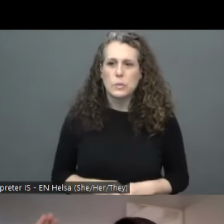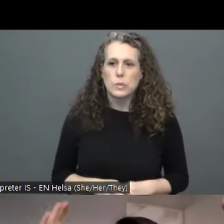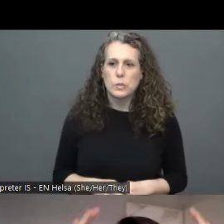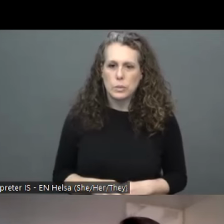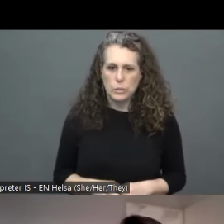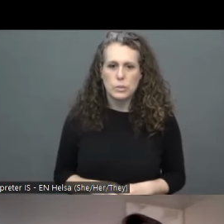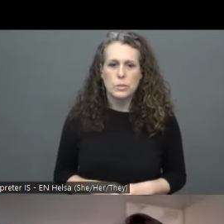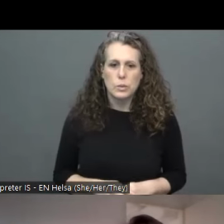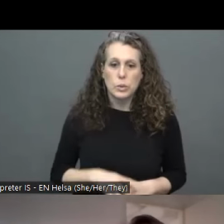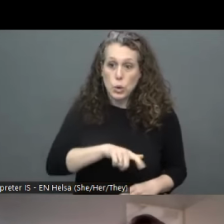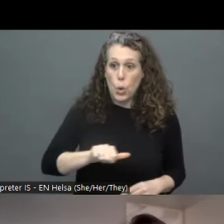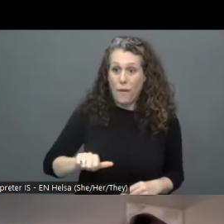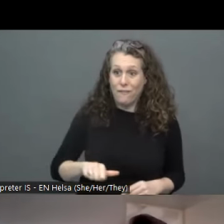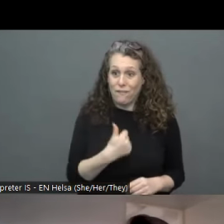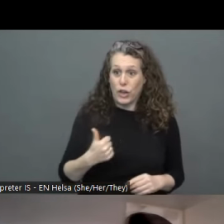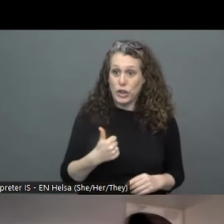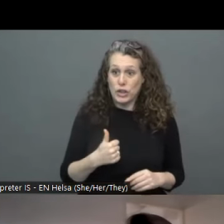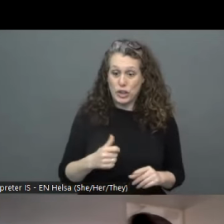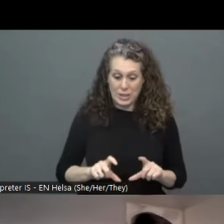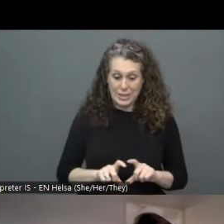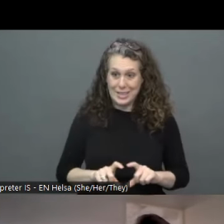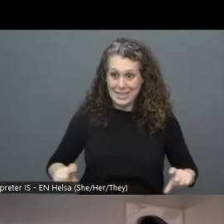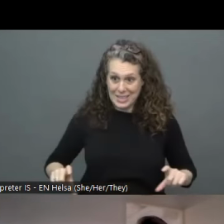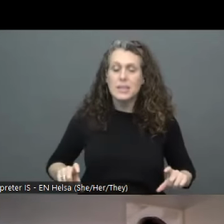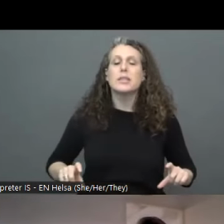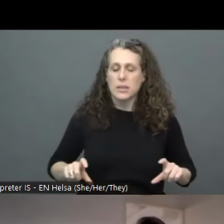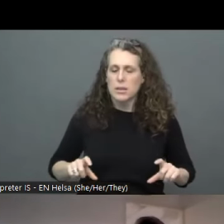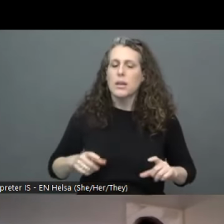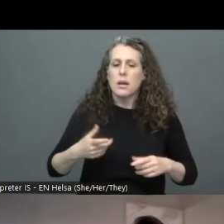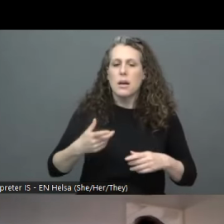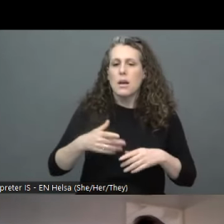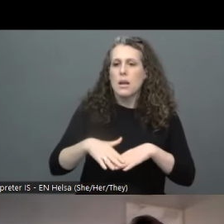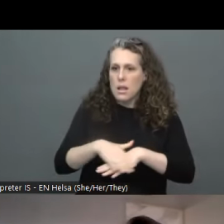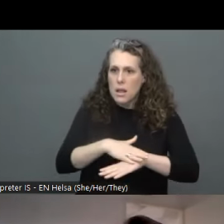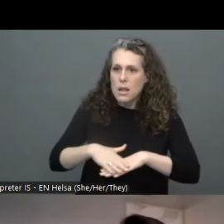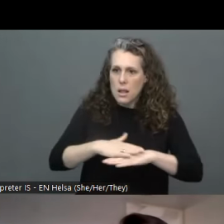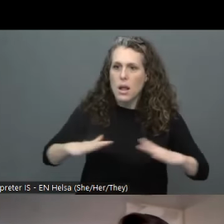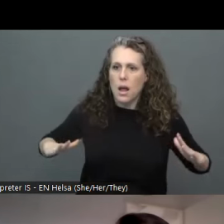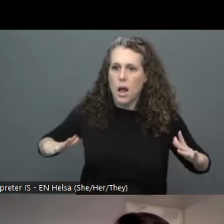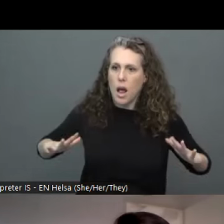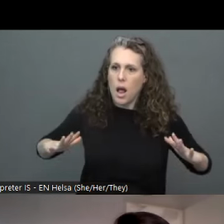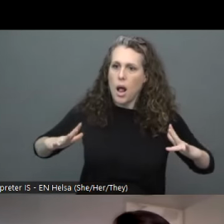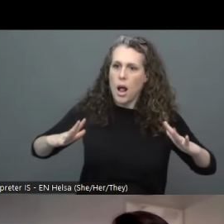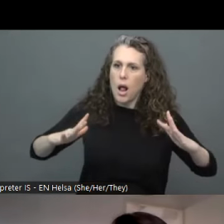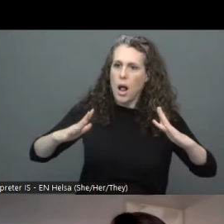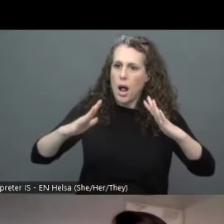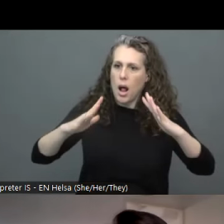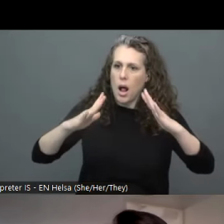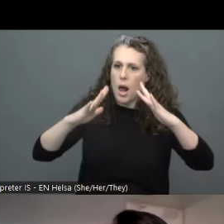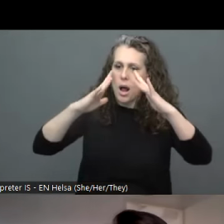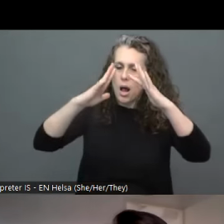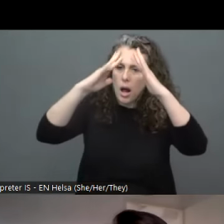knowledge to more technical programming knowledge. The module can be seen as long, but as we said